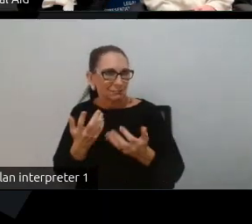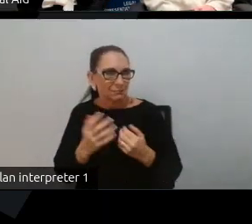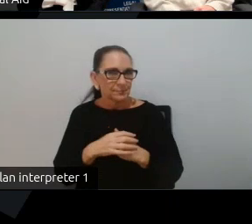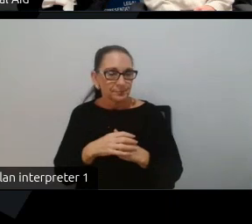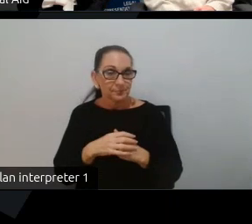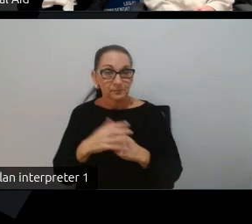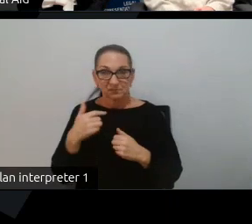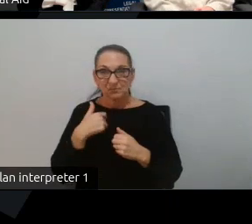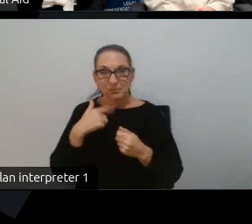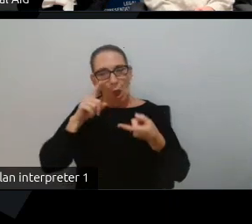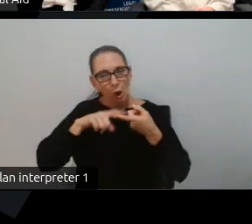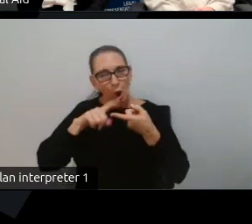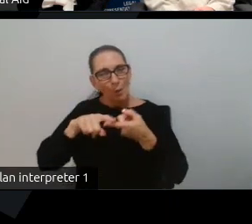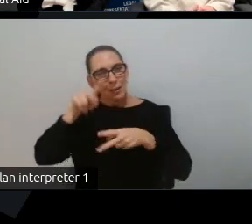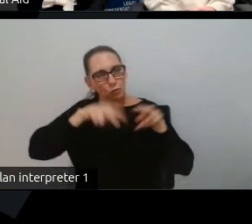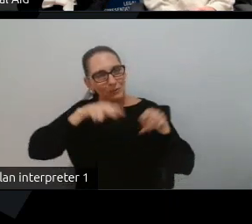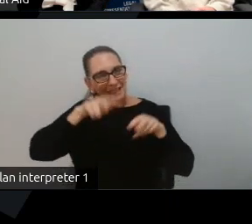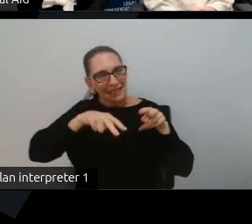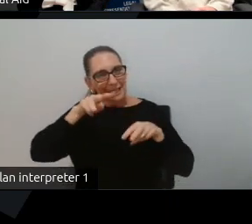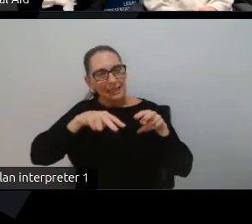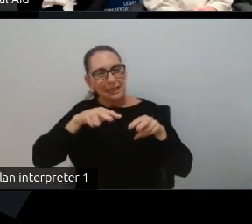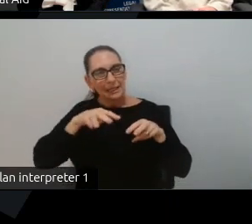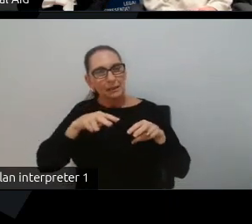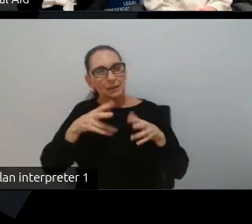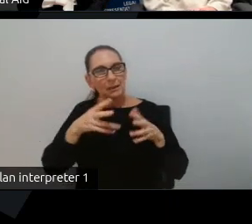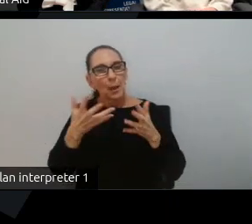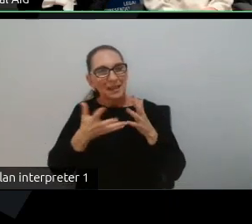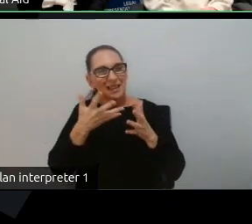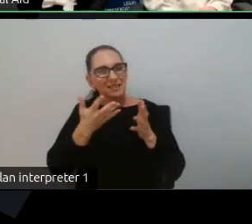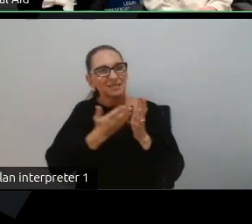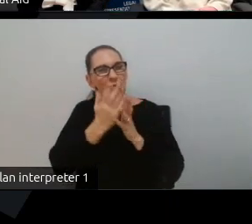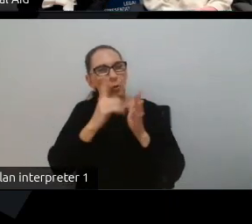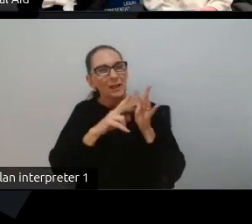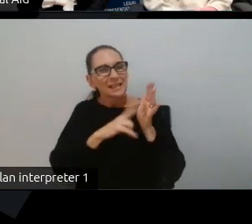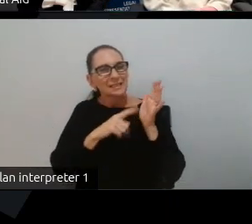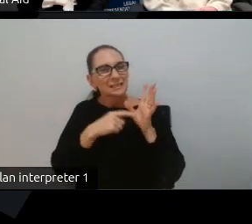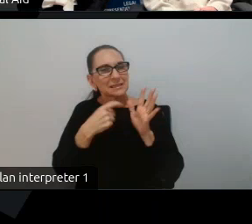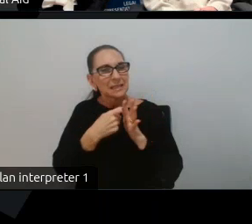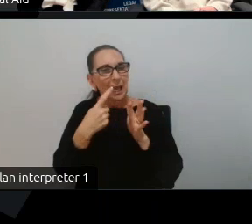and assessment process. So that's throughout intake and a lot of information is gathered from